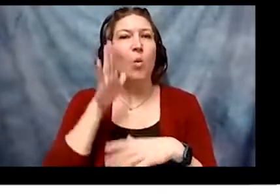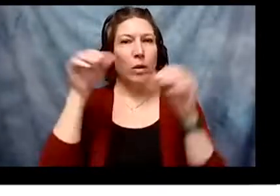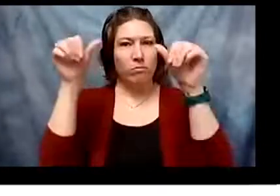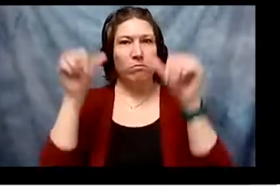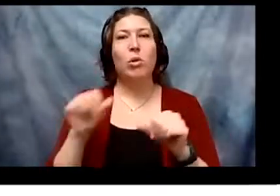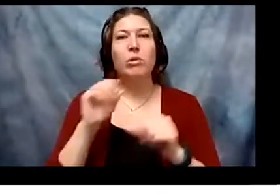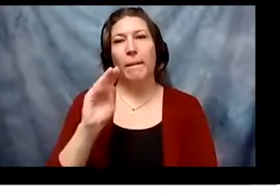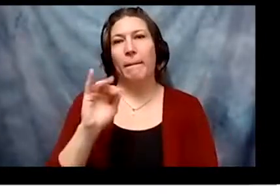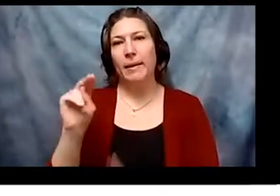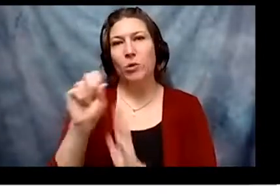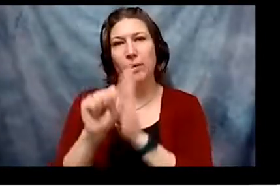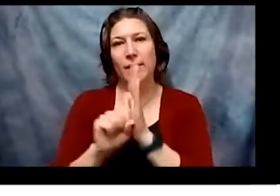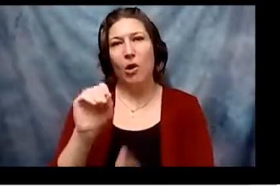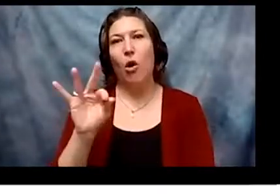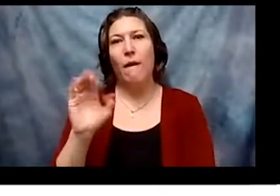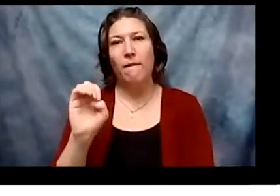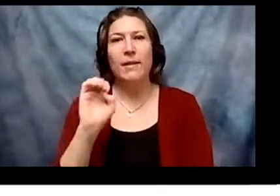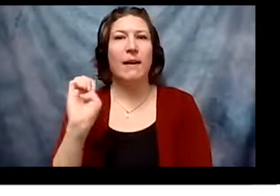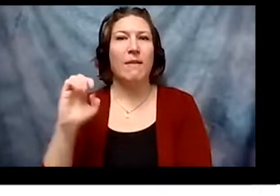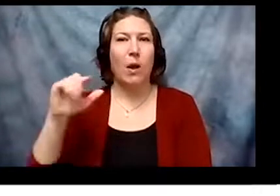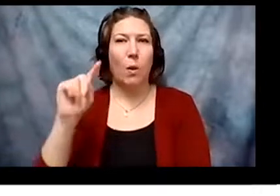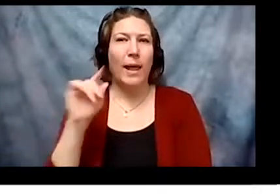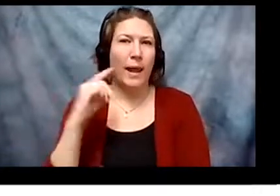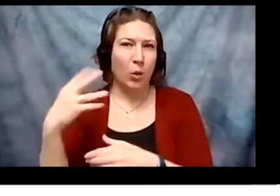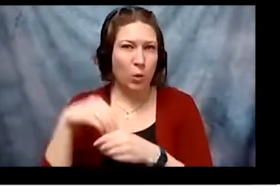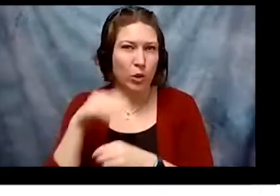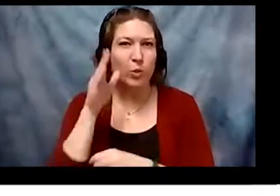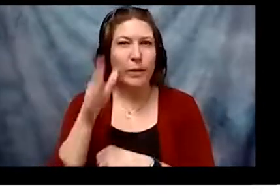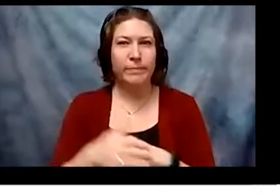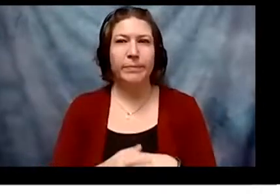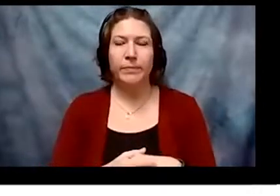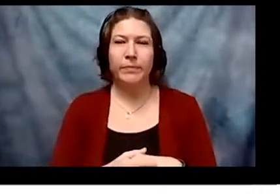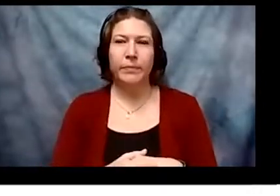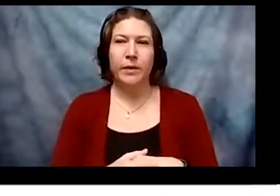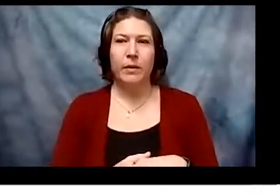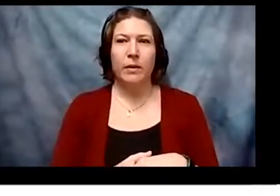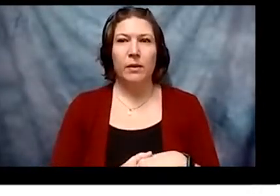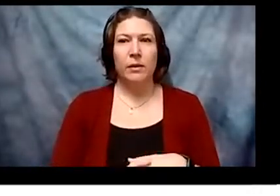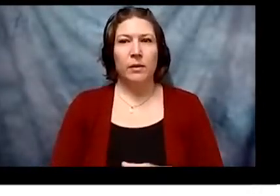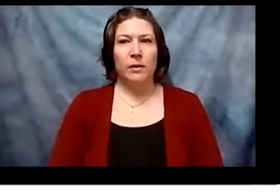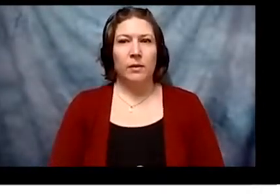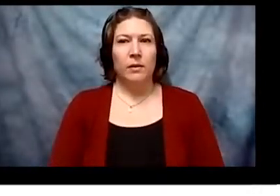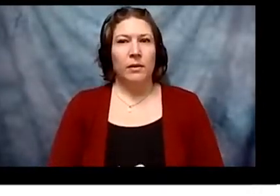the Minnesota State Office of Equity and Inclusion. And we thank you so much